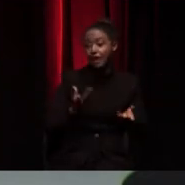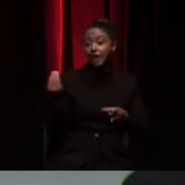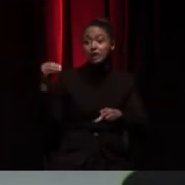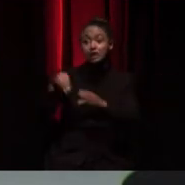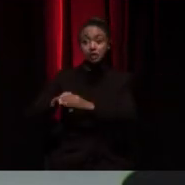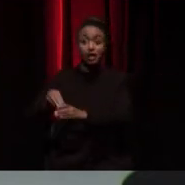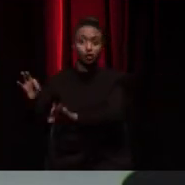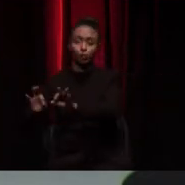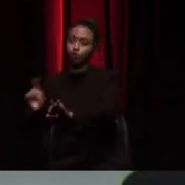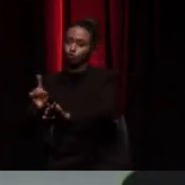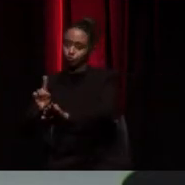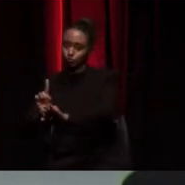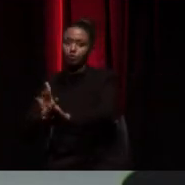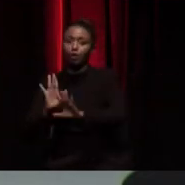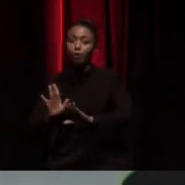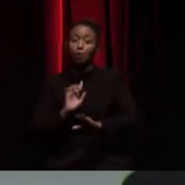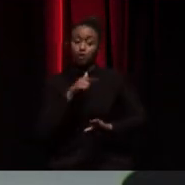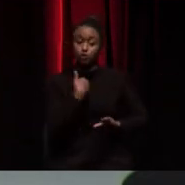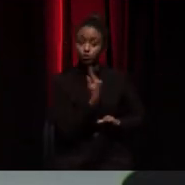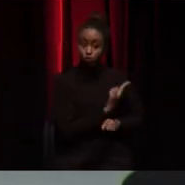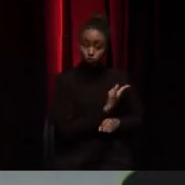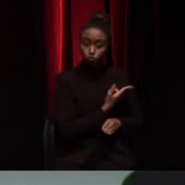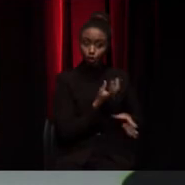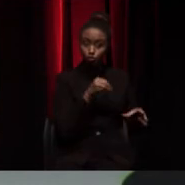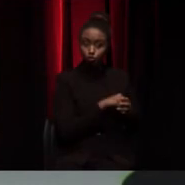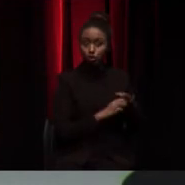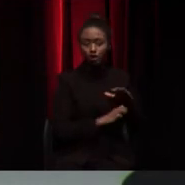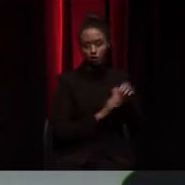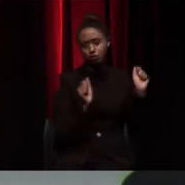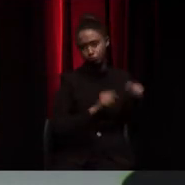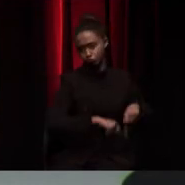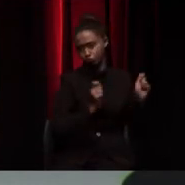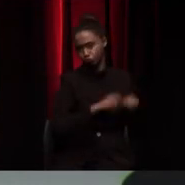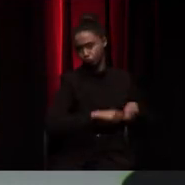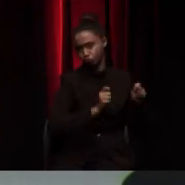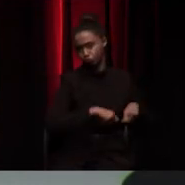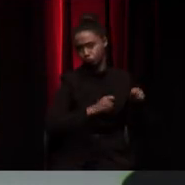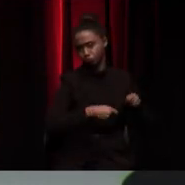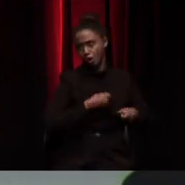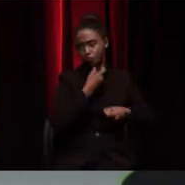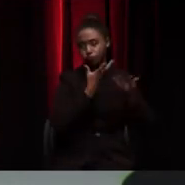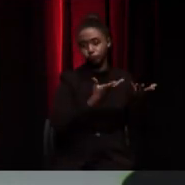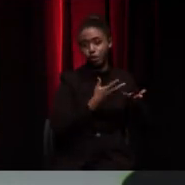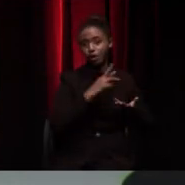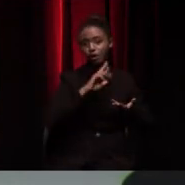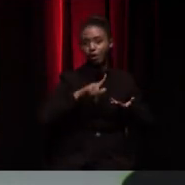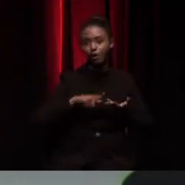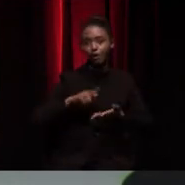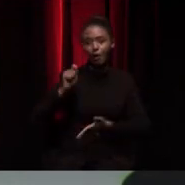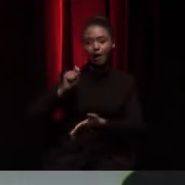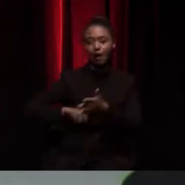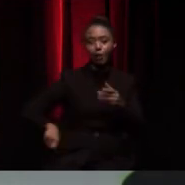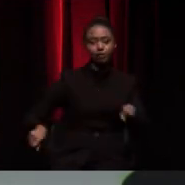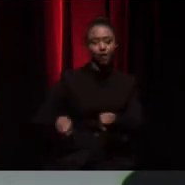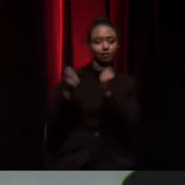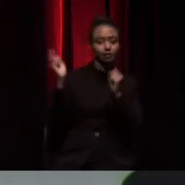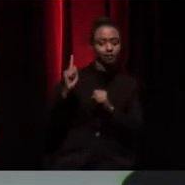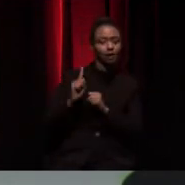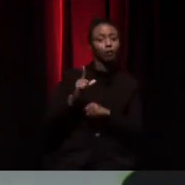and at Vice we had freedom to talk about that. It wouldn’t be a problem or a contract violation. On the contrary, we include that in our contracts.